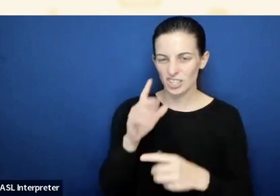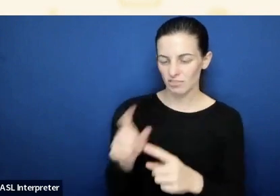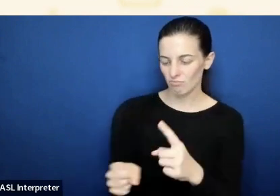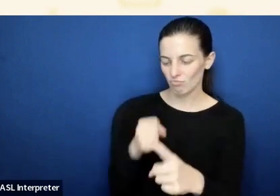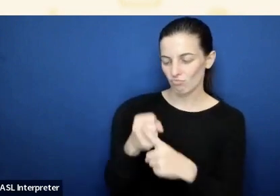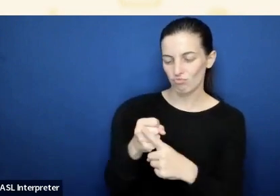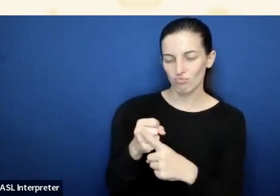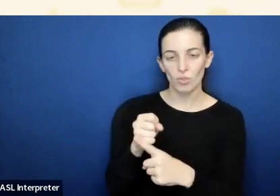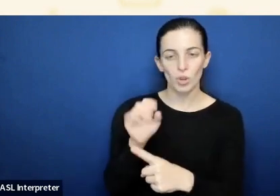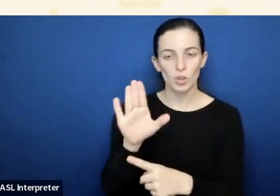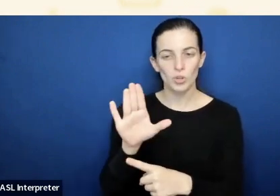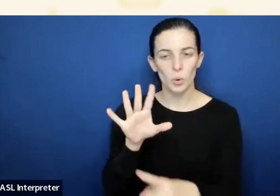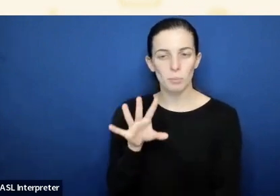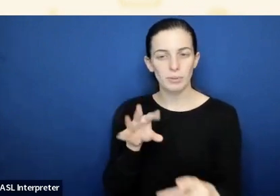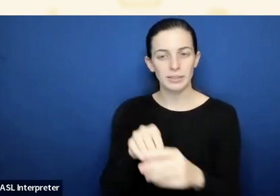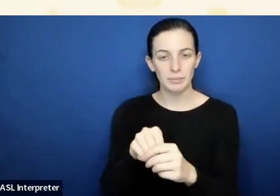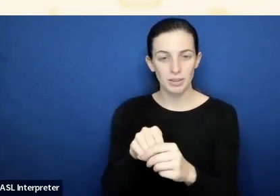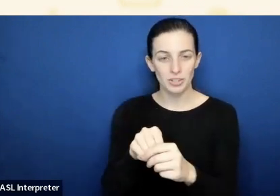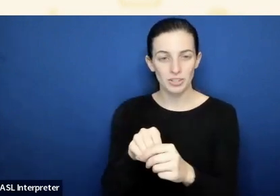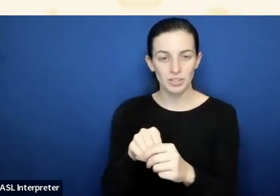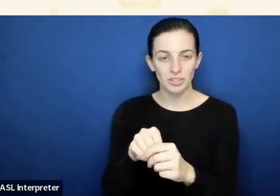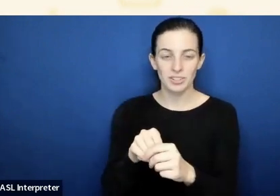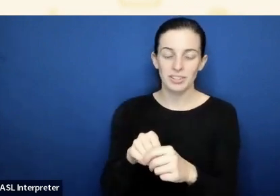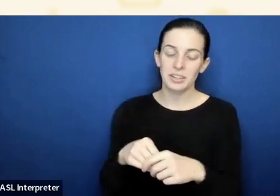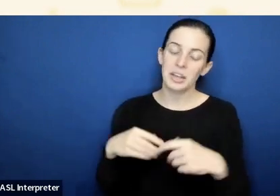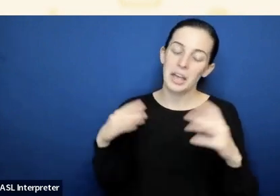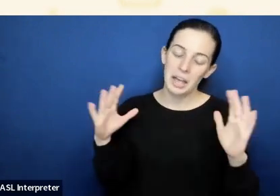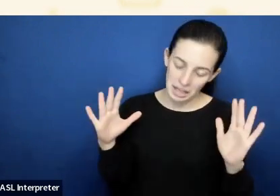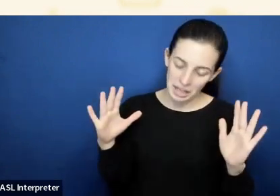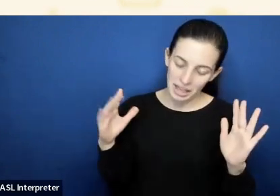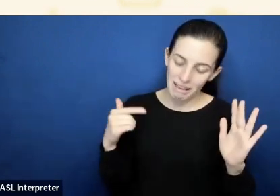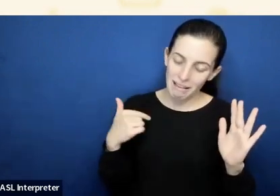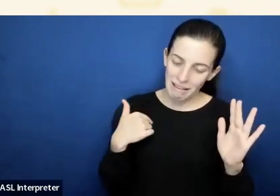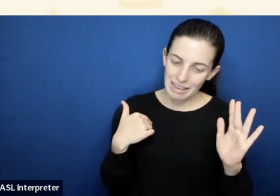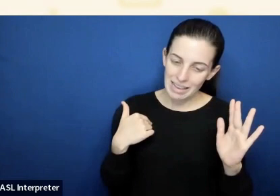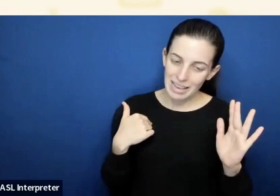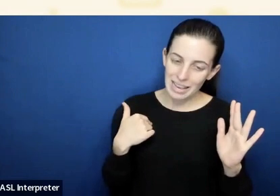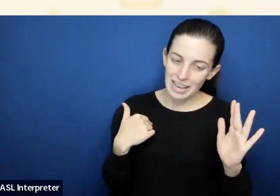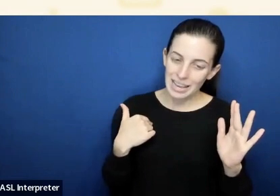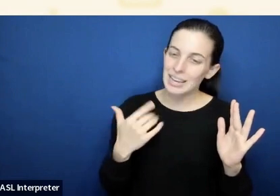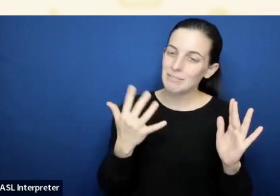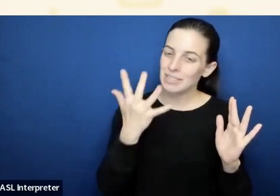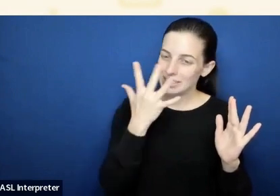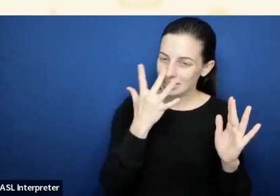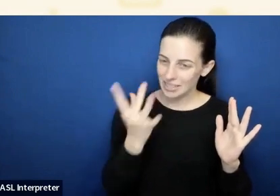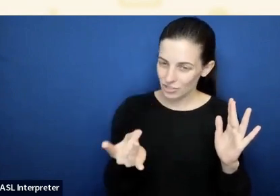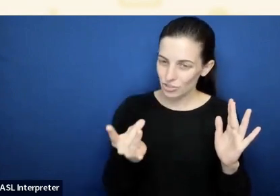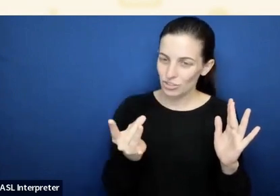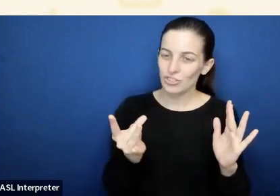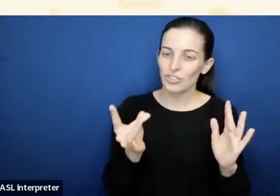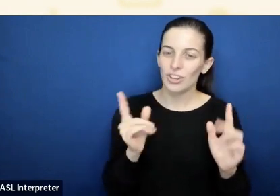I'm someone who’s really interested in attending WordCamps,